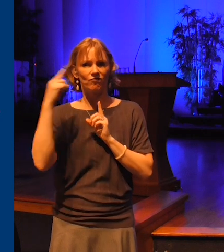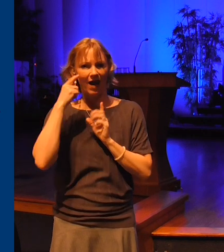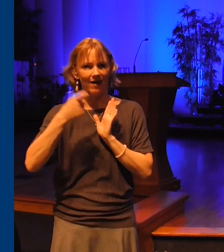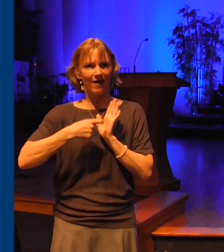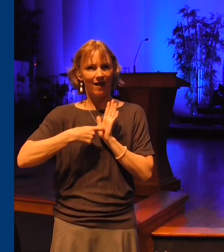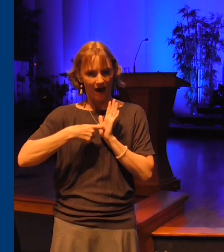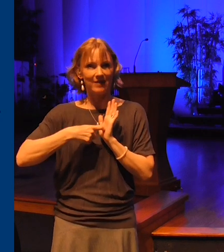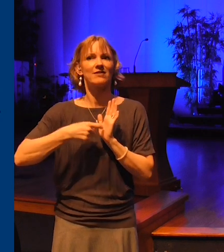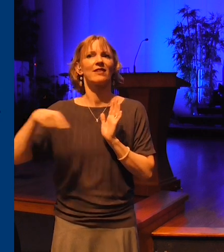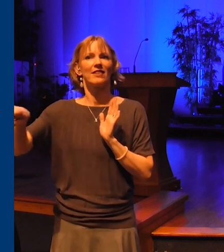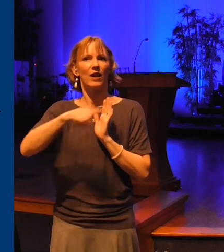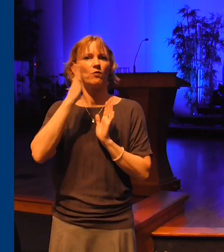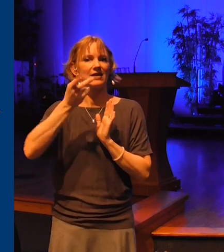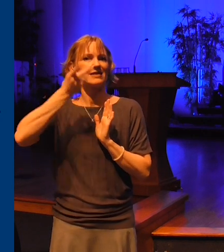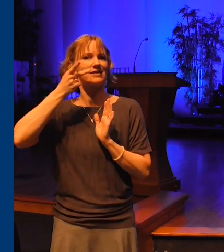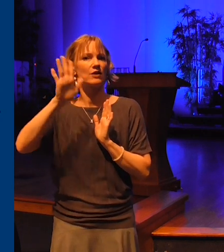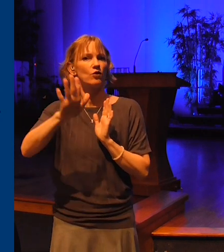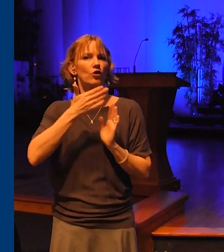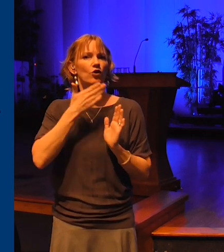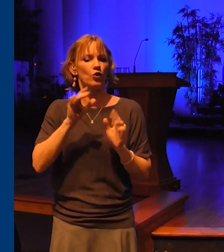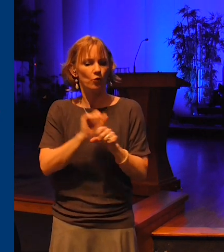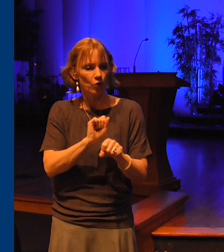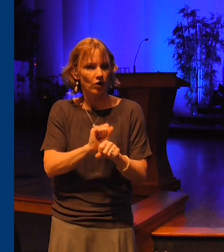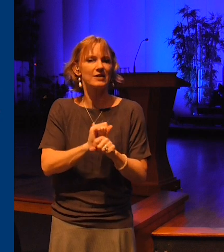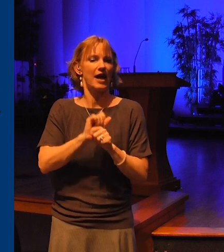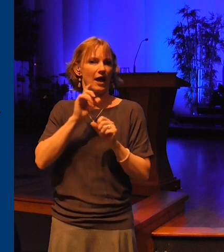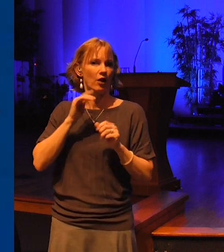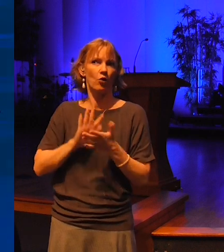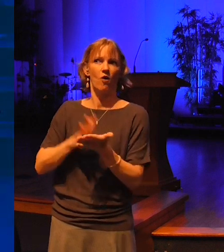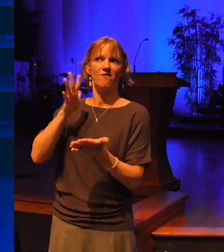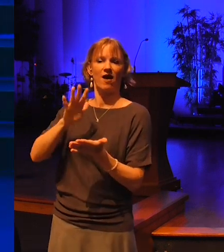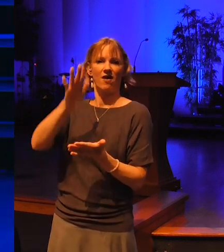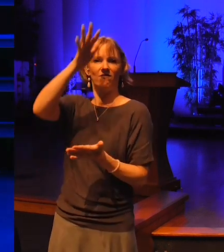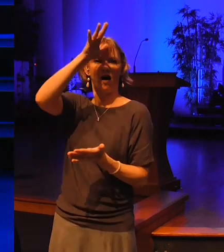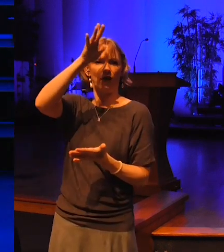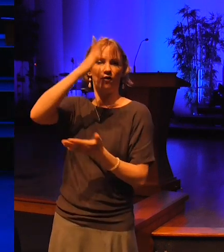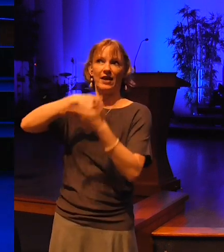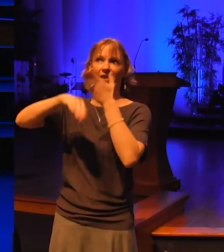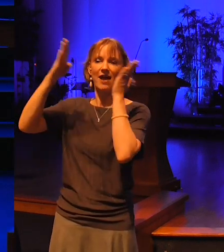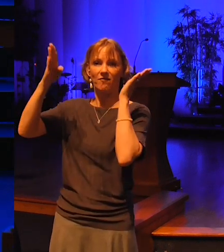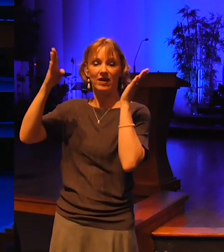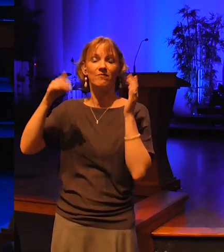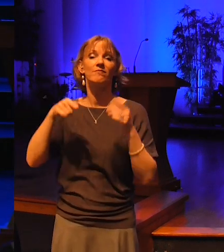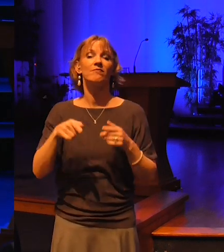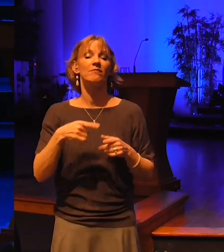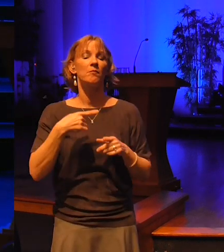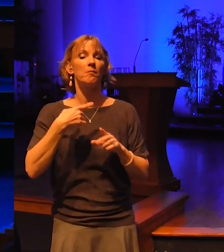father who is in heaven this is a positive thing to say when we're we're thinking of spirituality